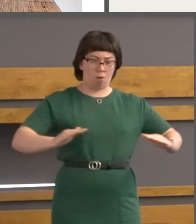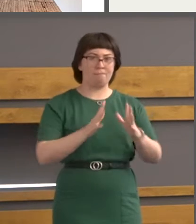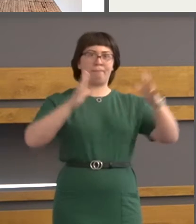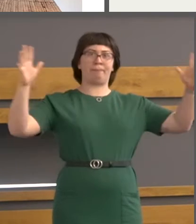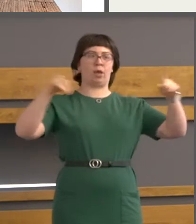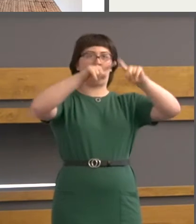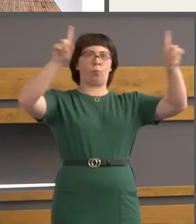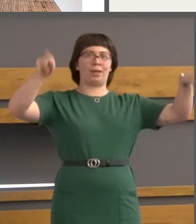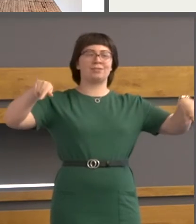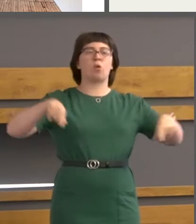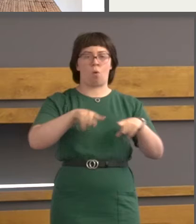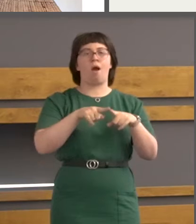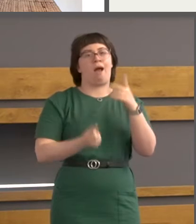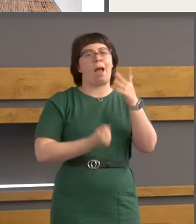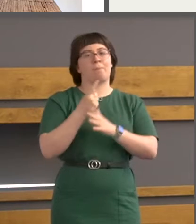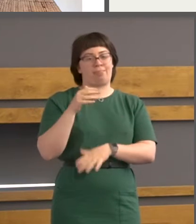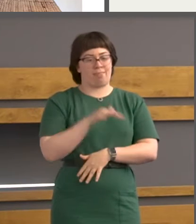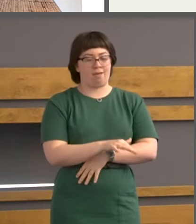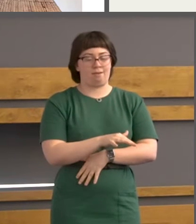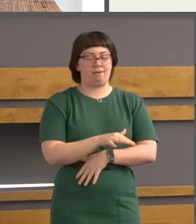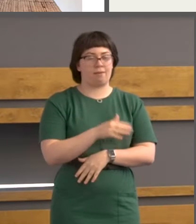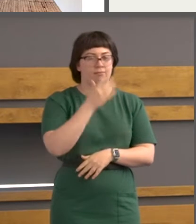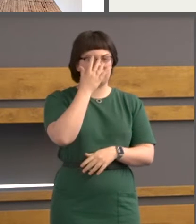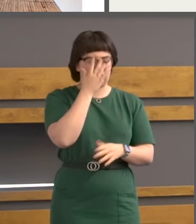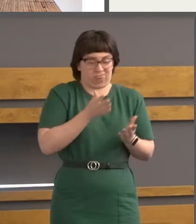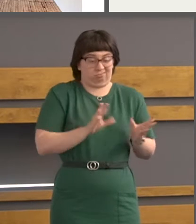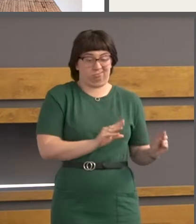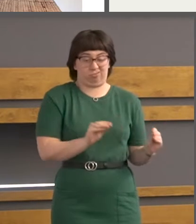was where Colonial Jute Products was, and then I just moved around the corner.